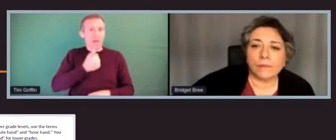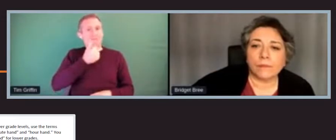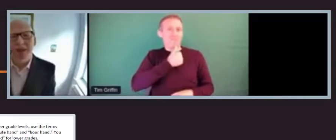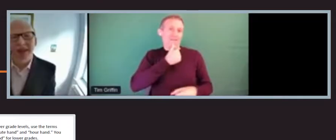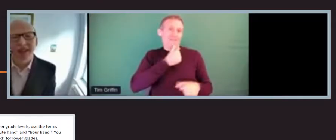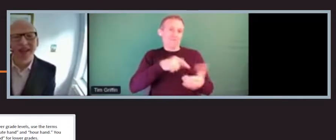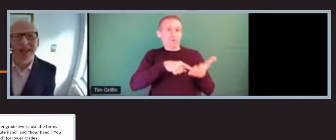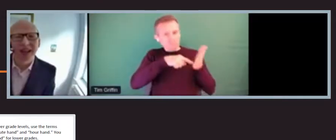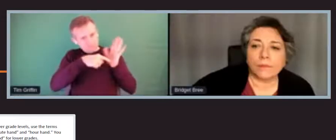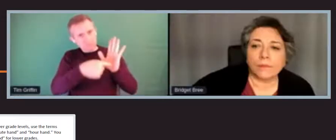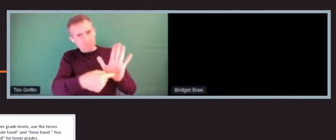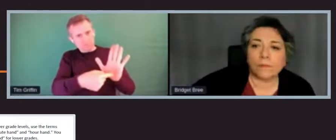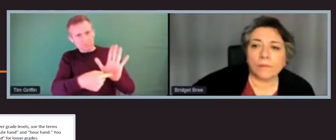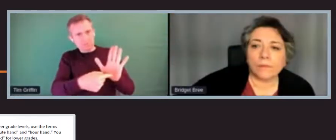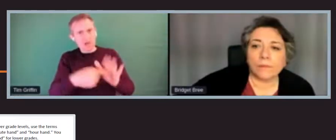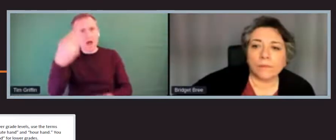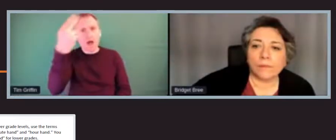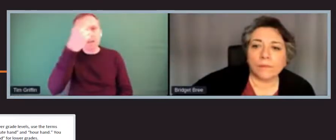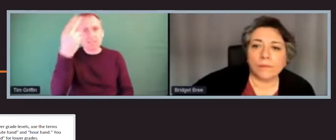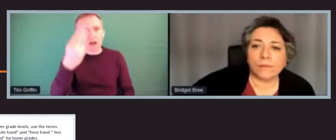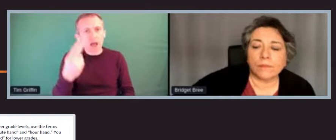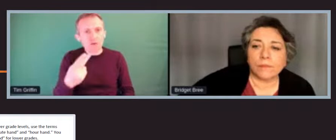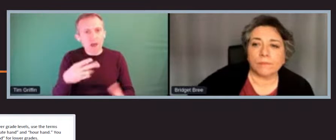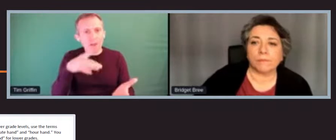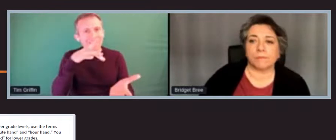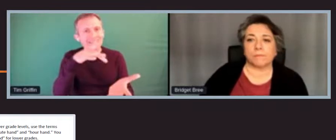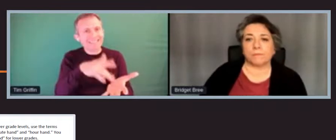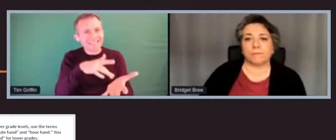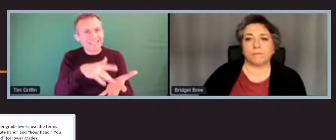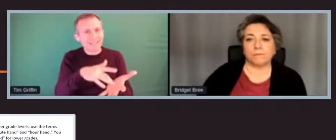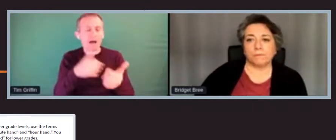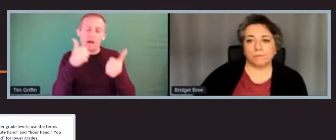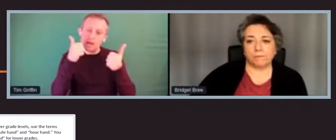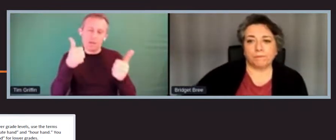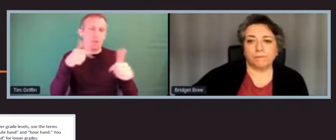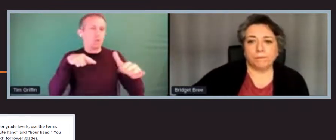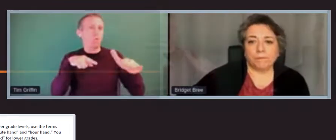Now, Diagram Centre have a really good YouTube video on describing complex images.